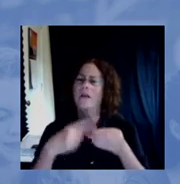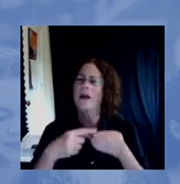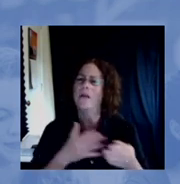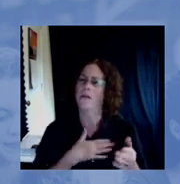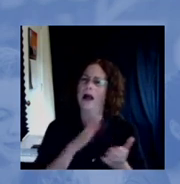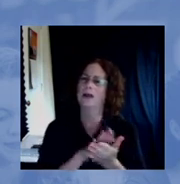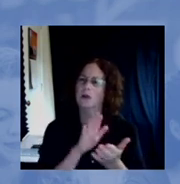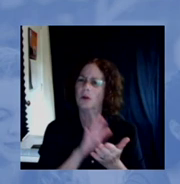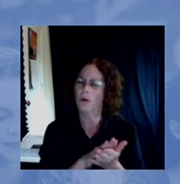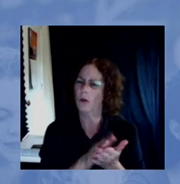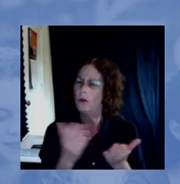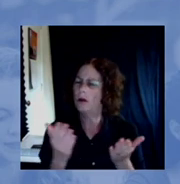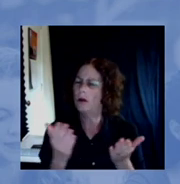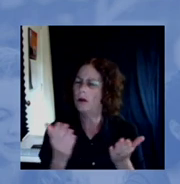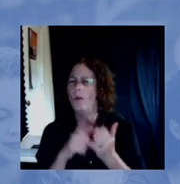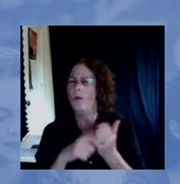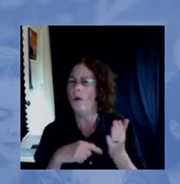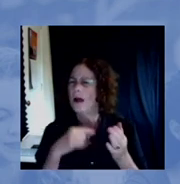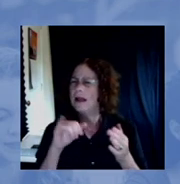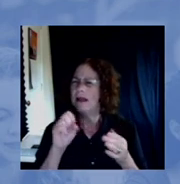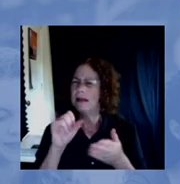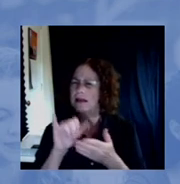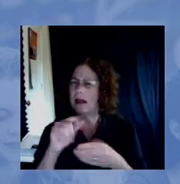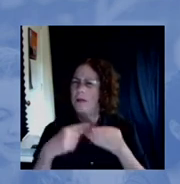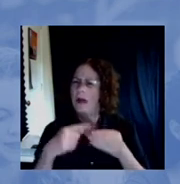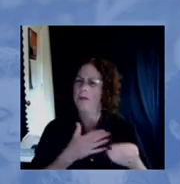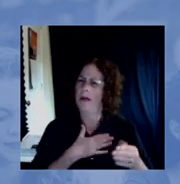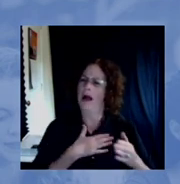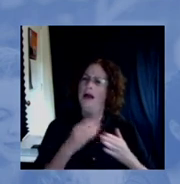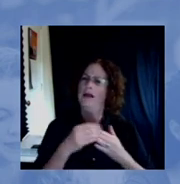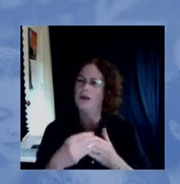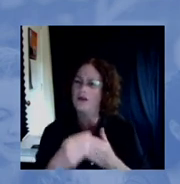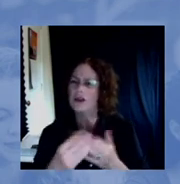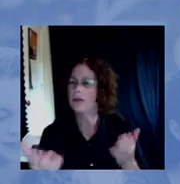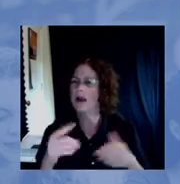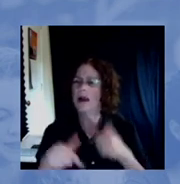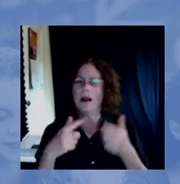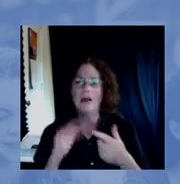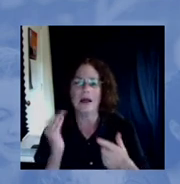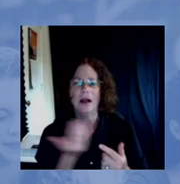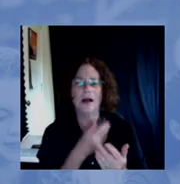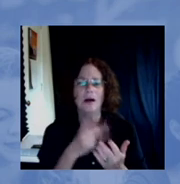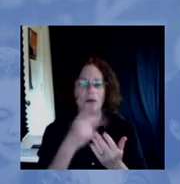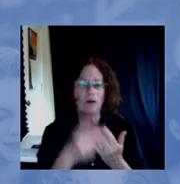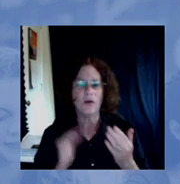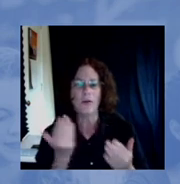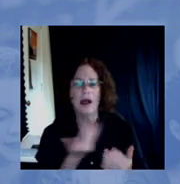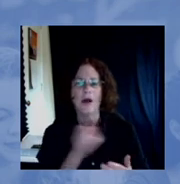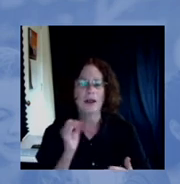WHAT IS IT ABOUT MY LEADERSHIP, WHAT IS IT ABOUT OUR PROGRAM, OUR STAFF, ET CETERA, THAT